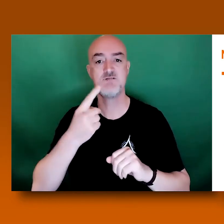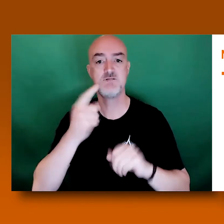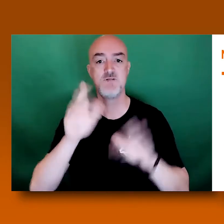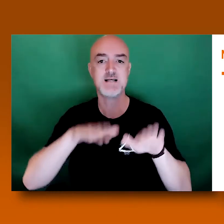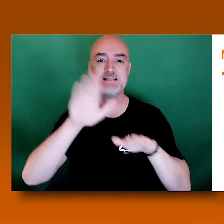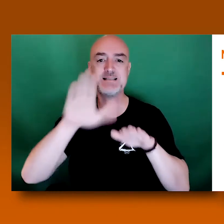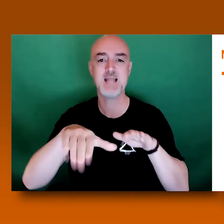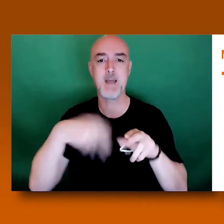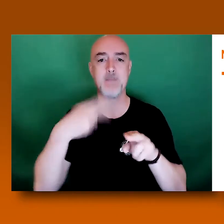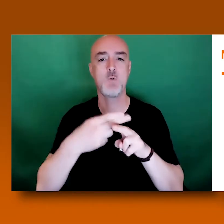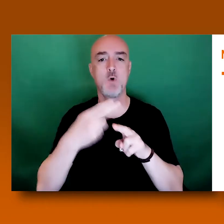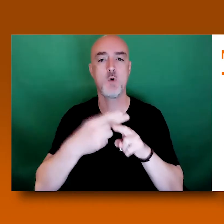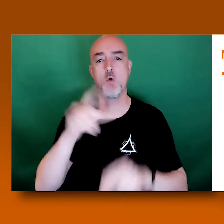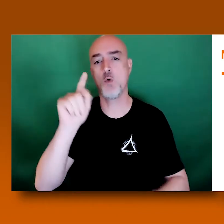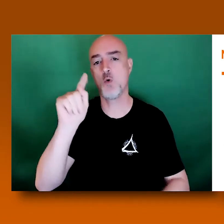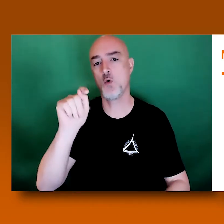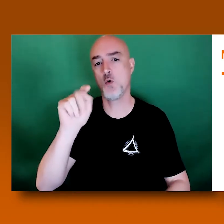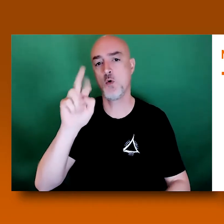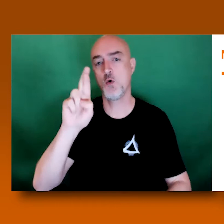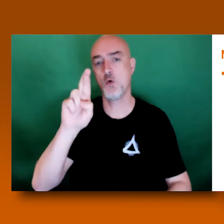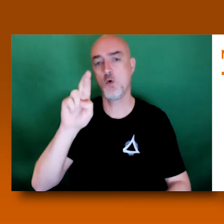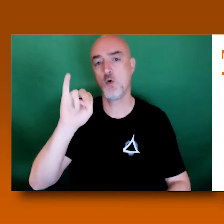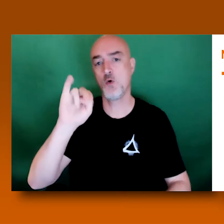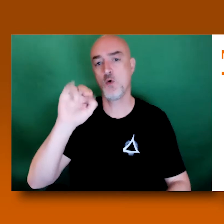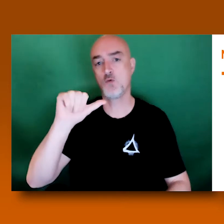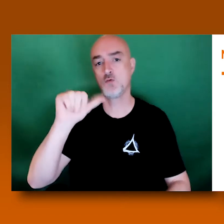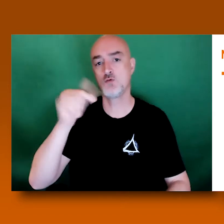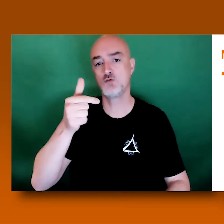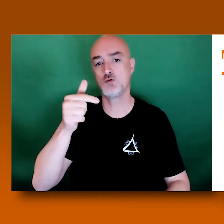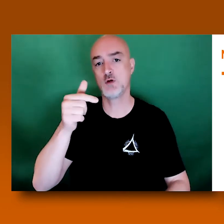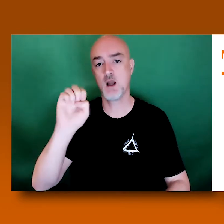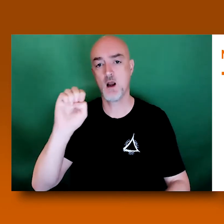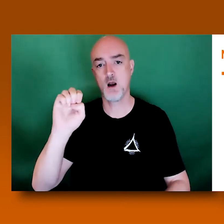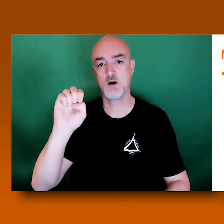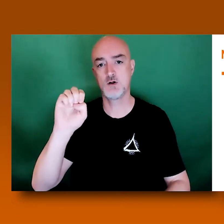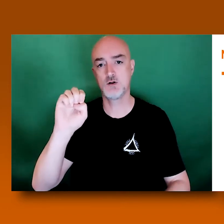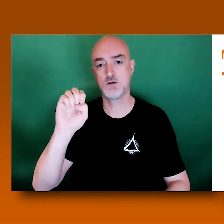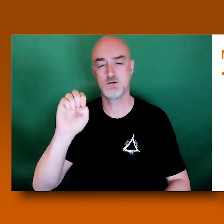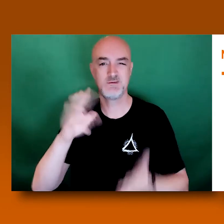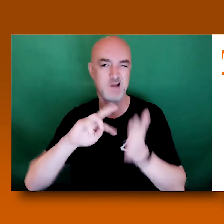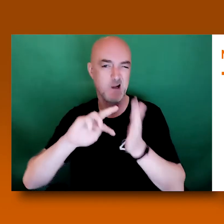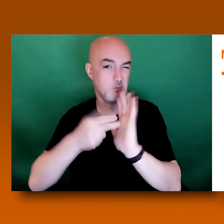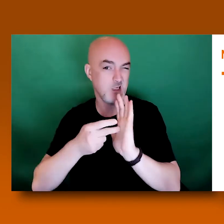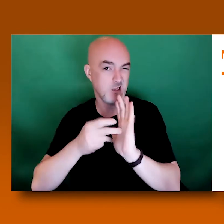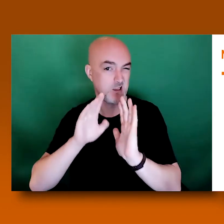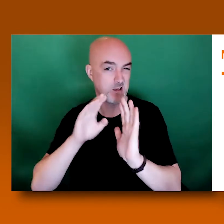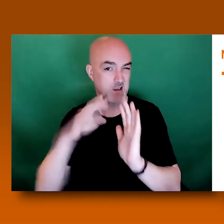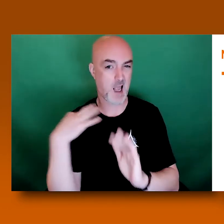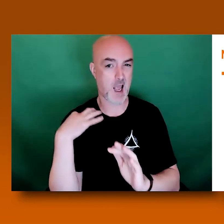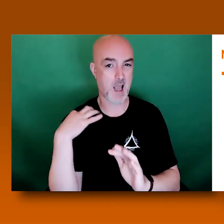The first step is called triage. And basically, that just means that